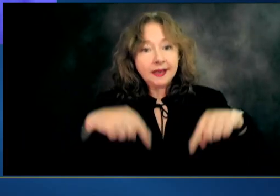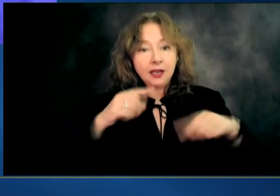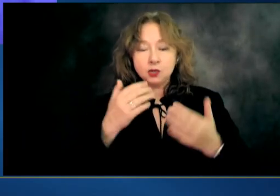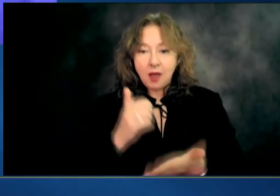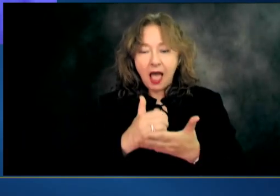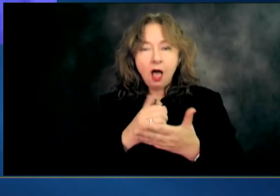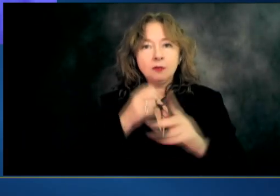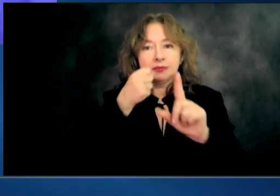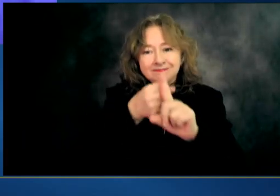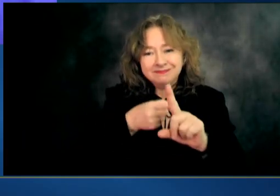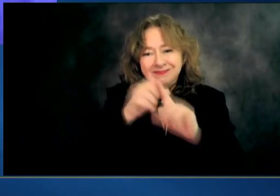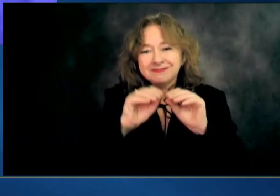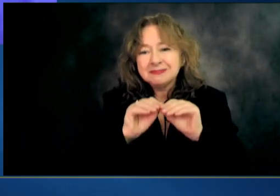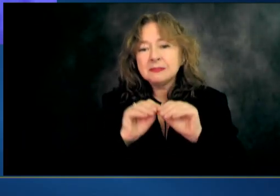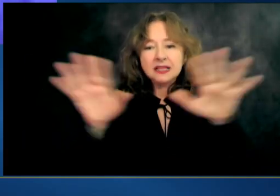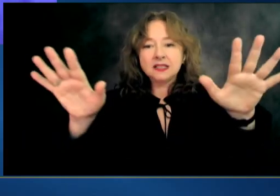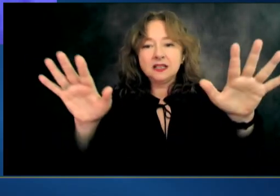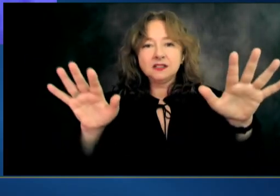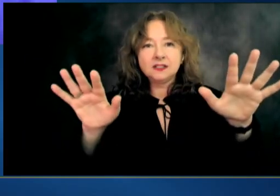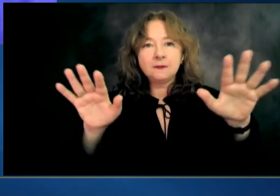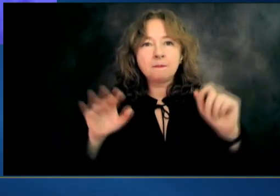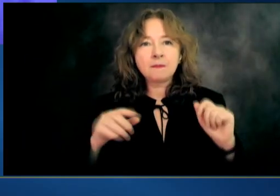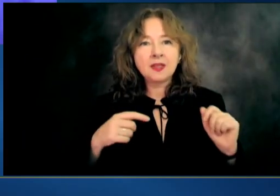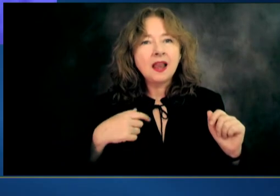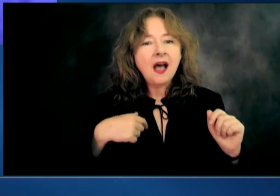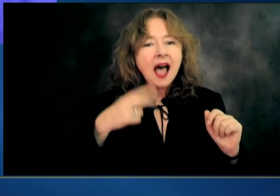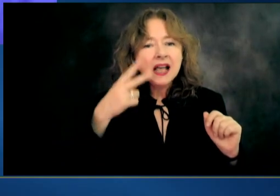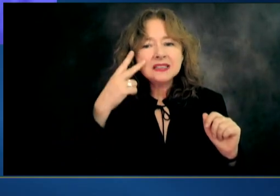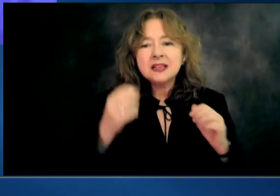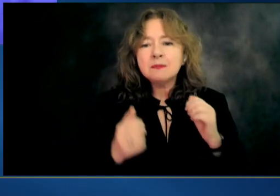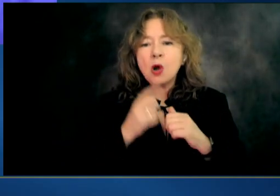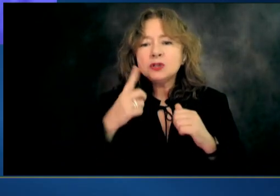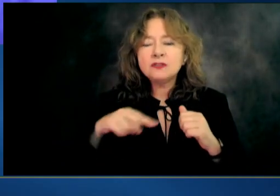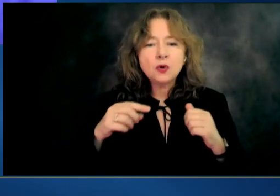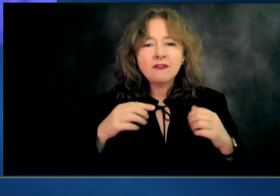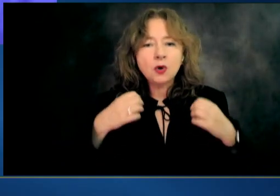I see that most of you took off your warrior equipment outside and look pretty formal here,